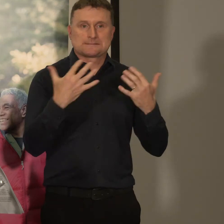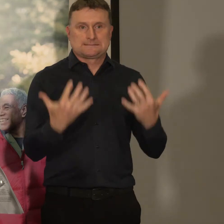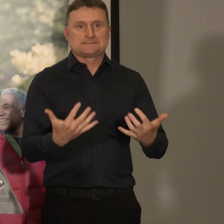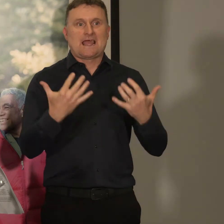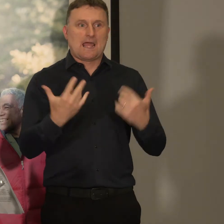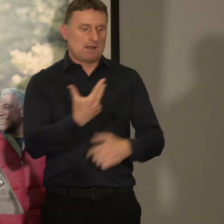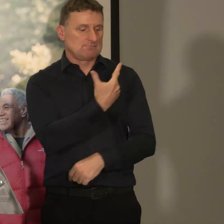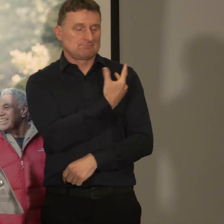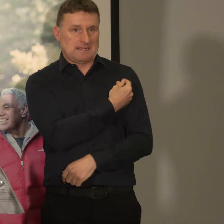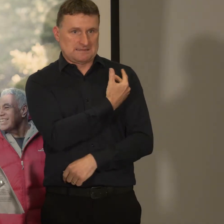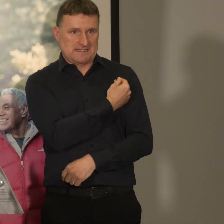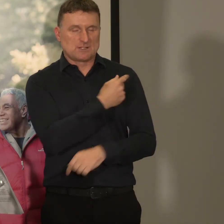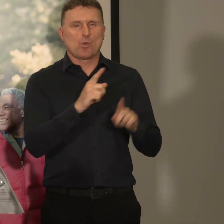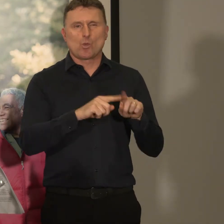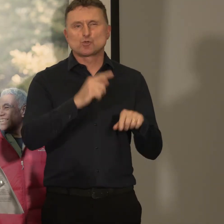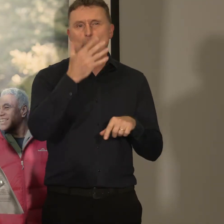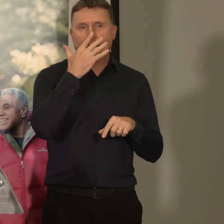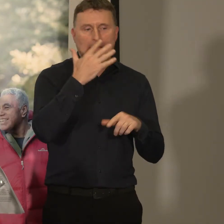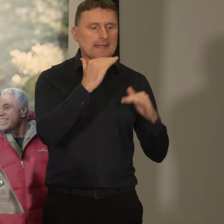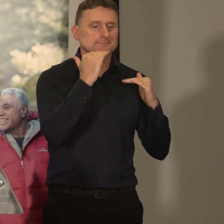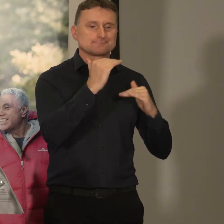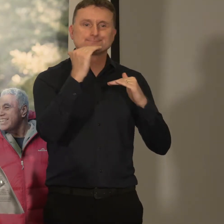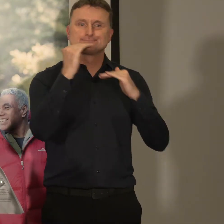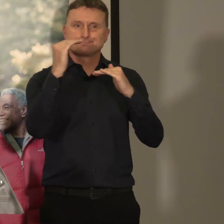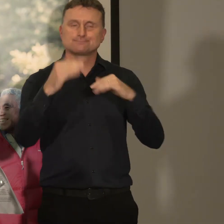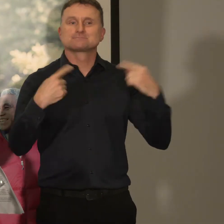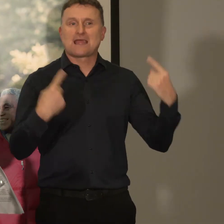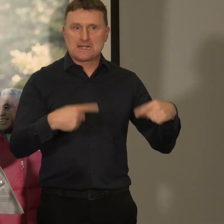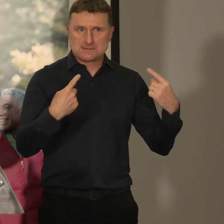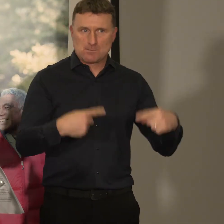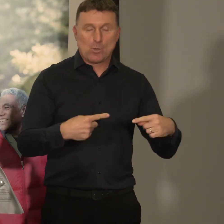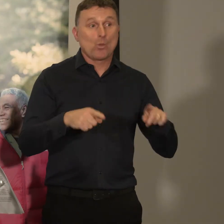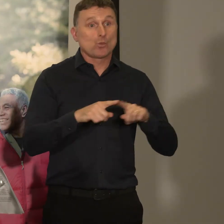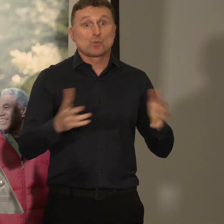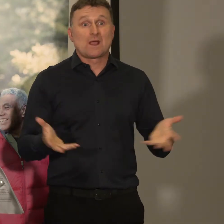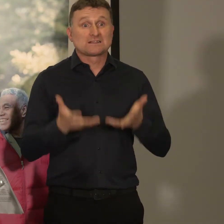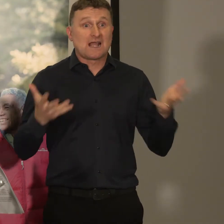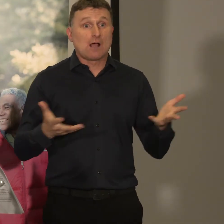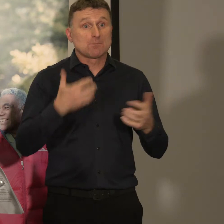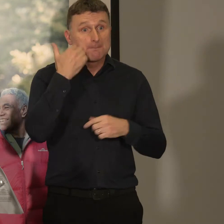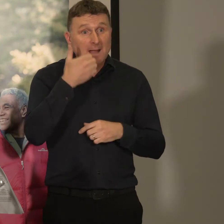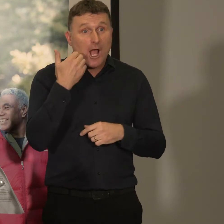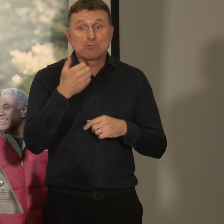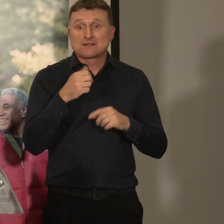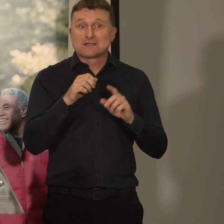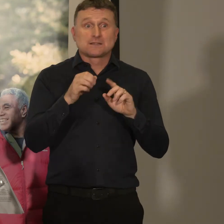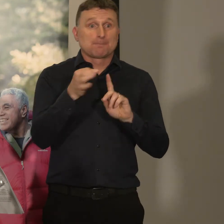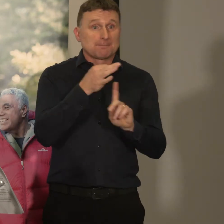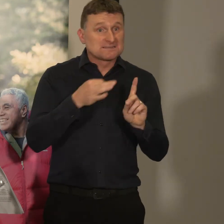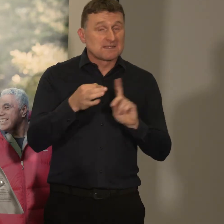the vaccinations are now with this extended eligibility, encourage our Maori and Pacific families and Whanau to